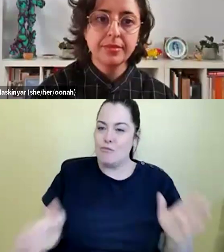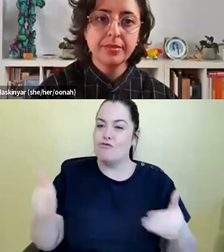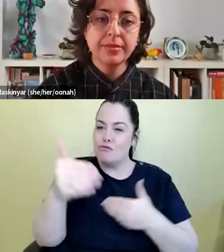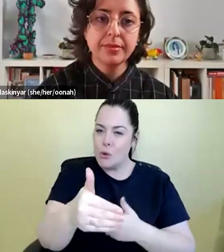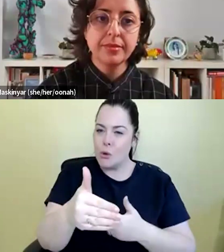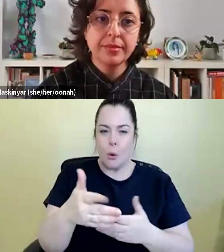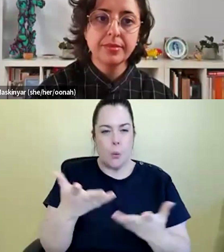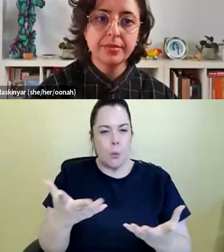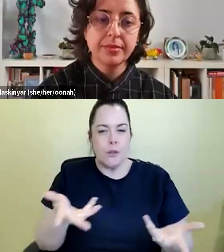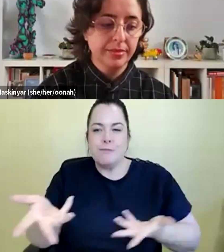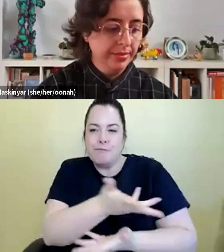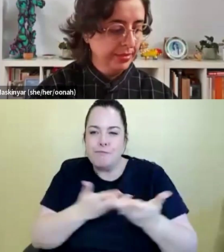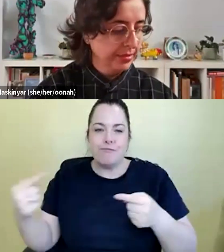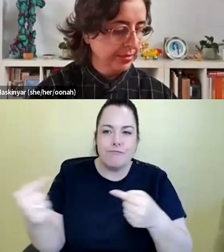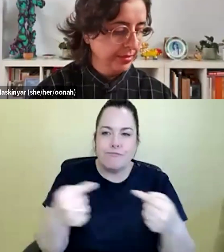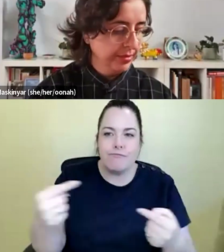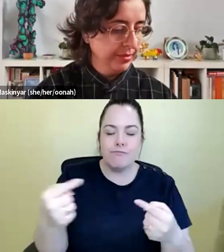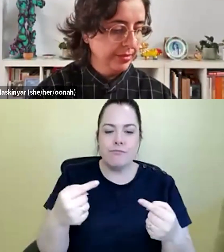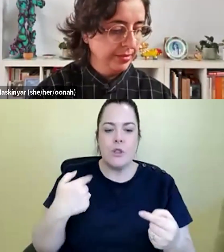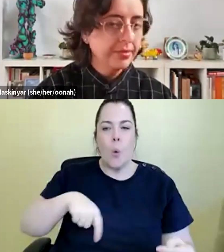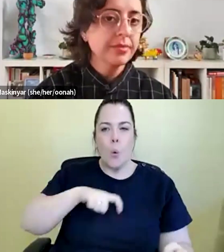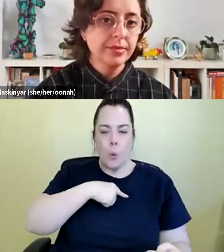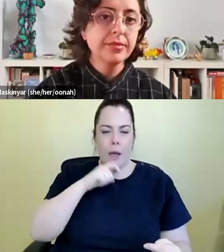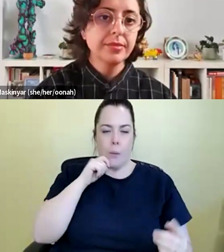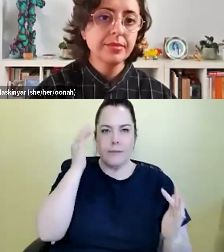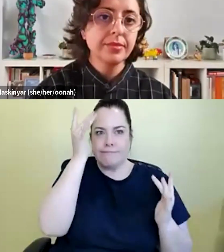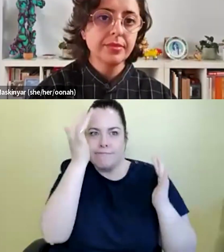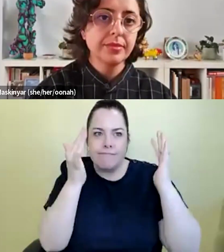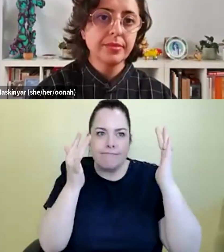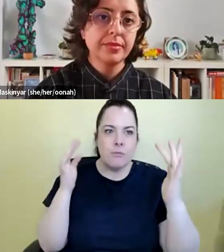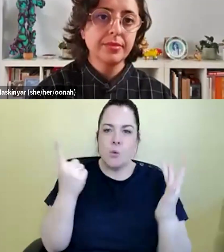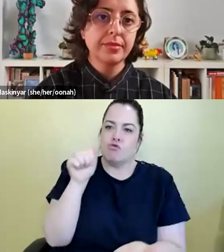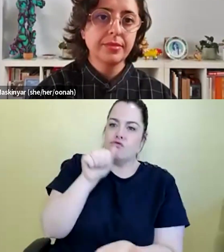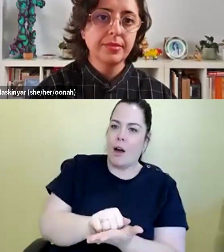trying to figure out who these people should be in that room, and there is a very long list that